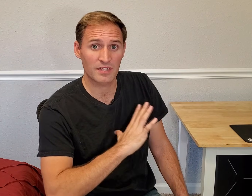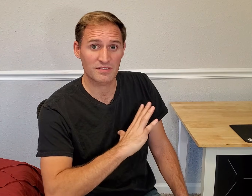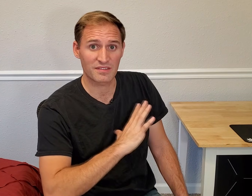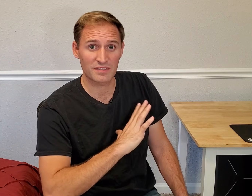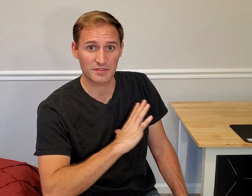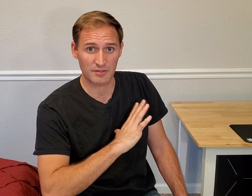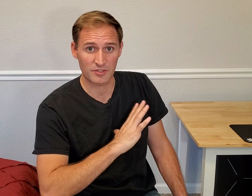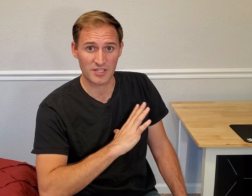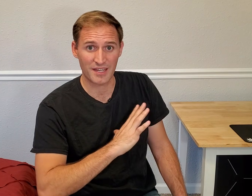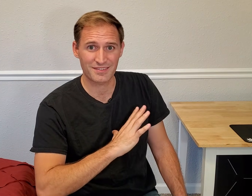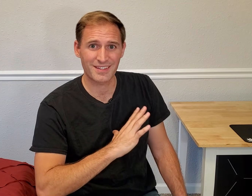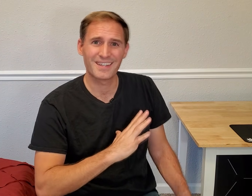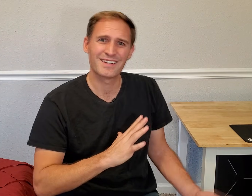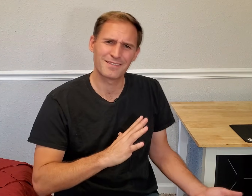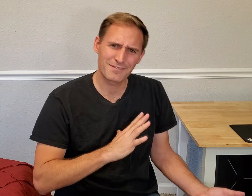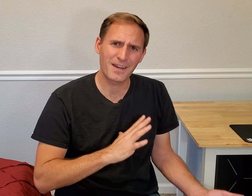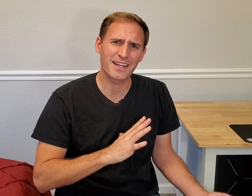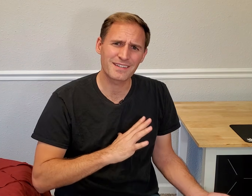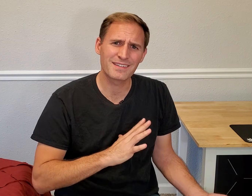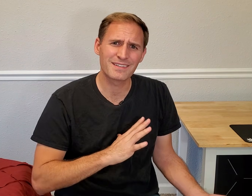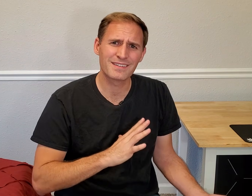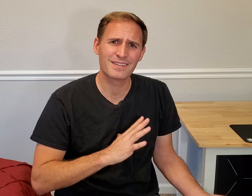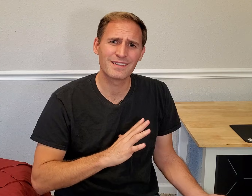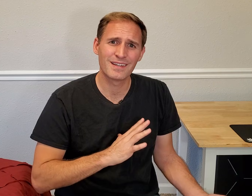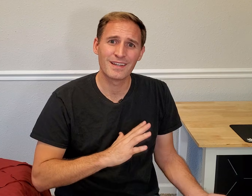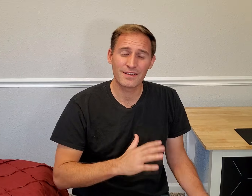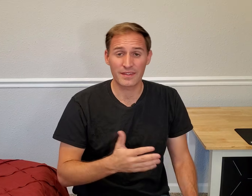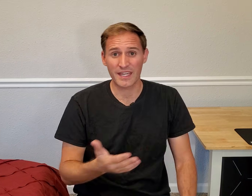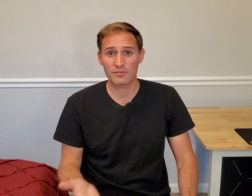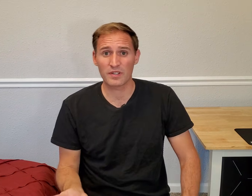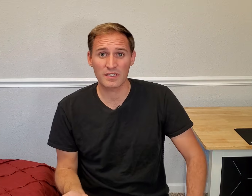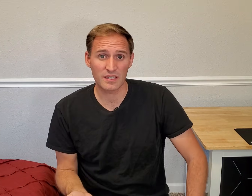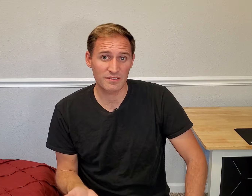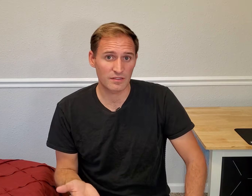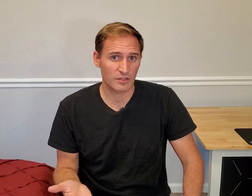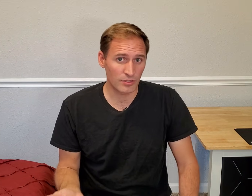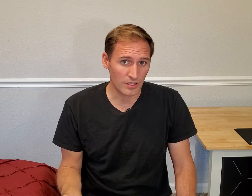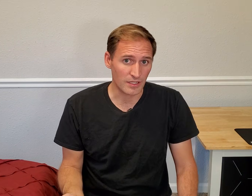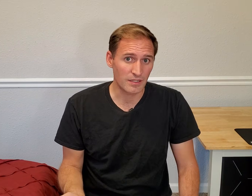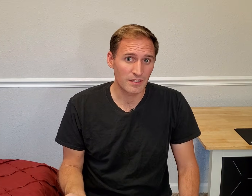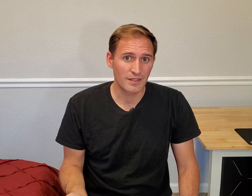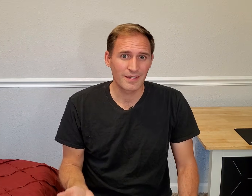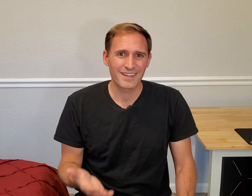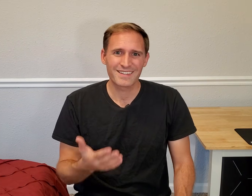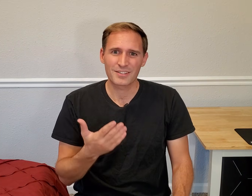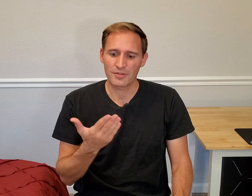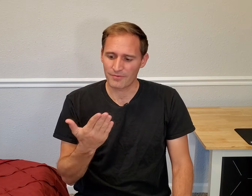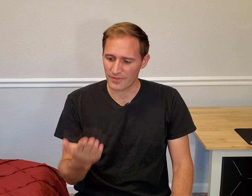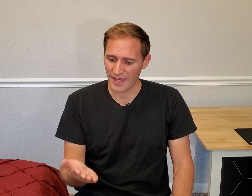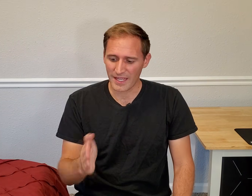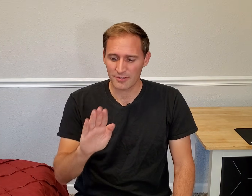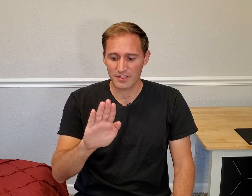touches the center of your chest, fine. The next one is 'good'. So for that you're